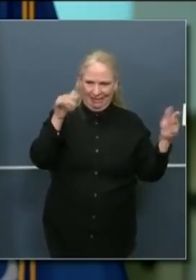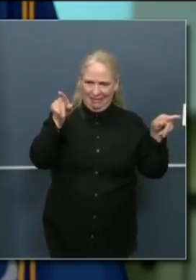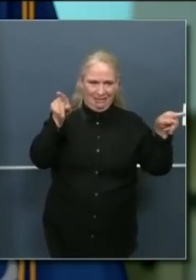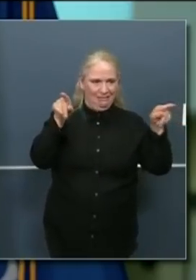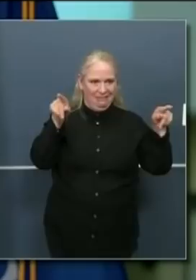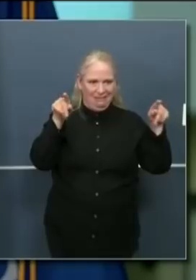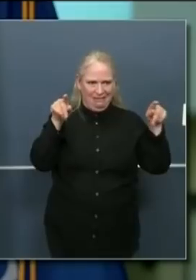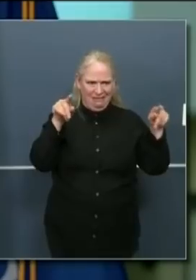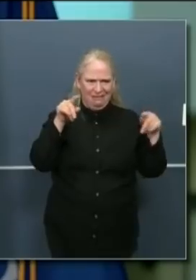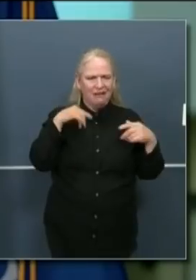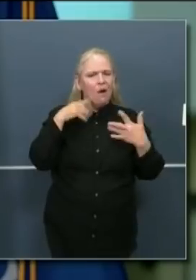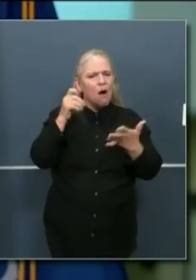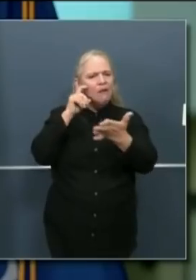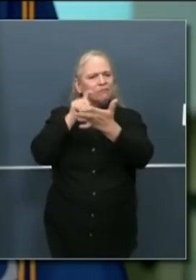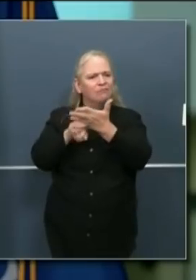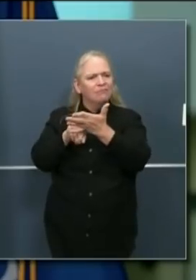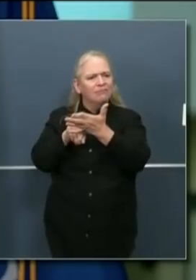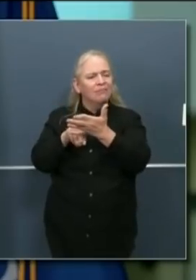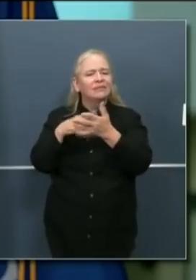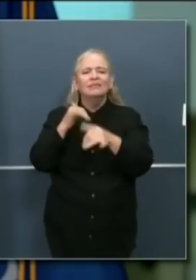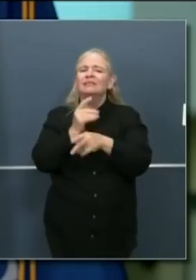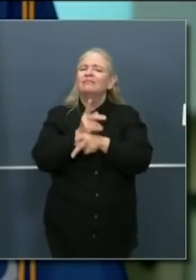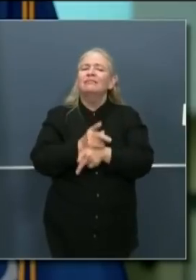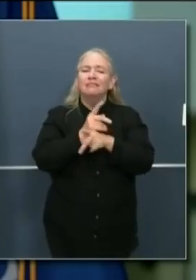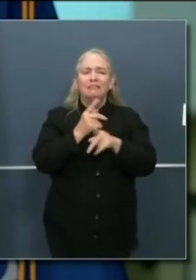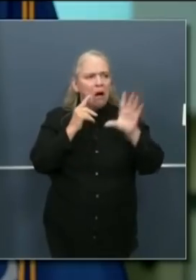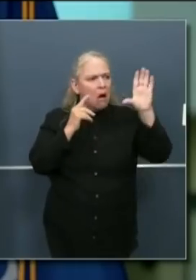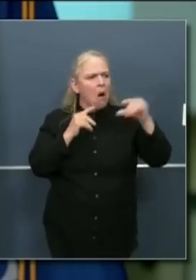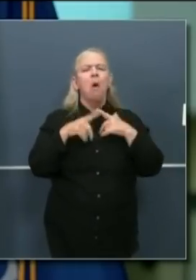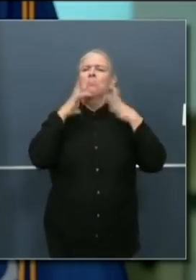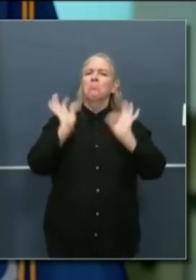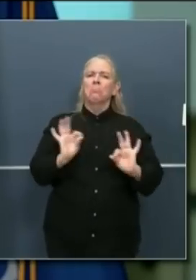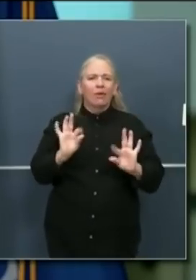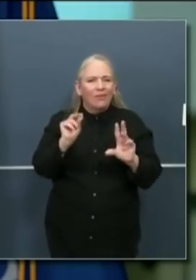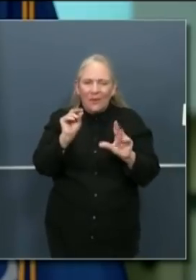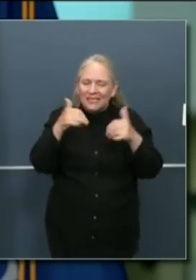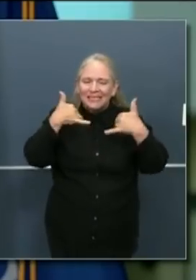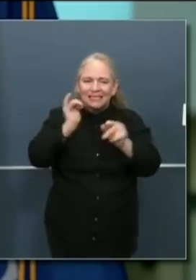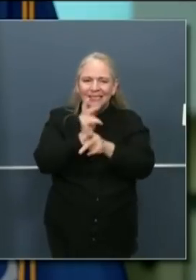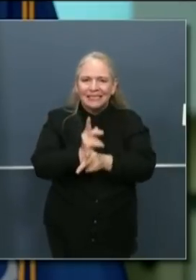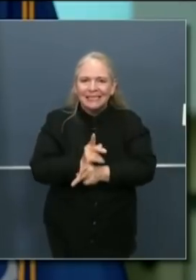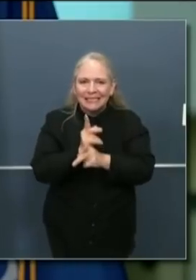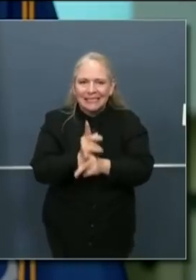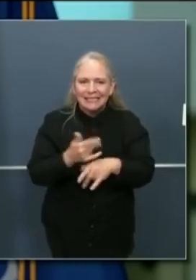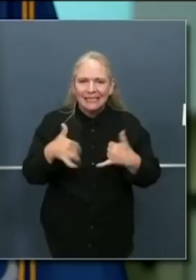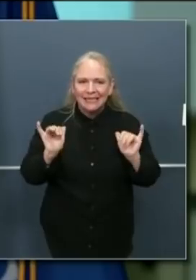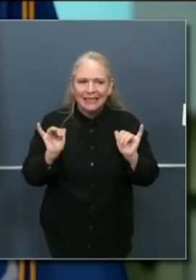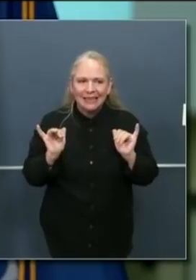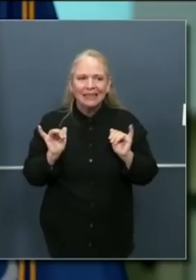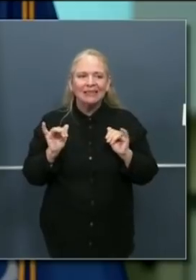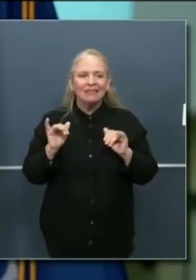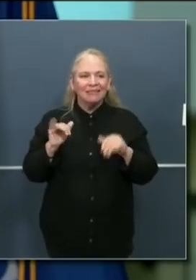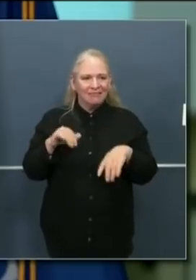ICUS AND DEATHS. WE ARE IN THE SPIRIT OF THE WAY YOU FRAMED YOUR QUESTION